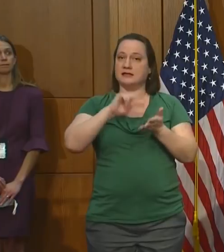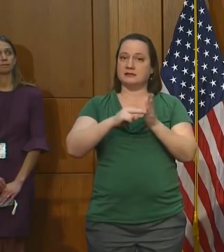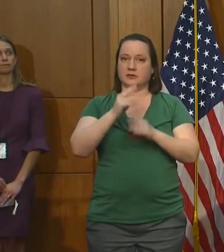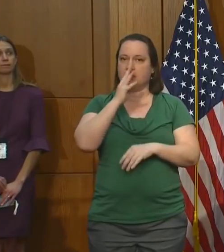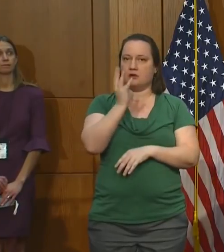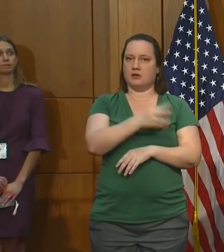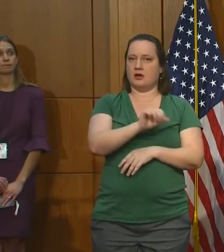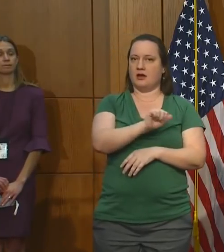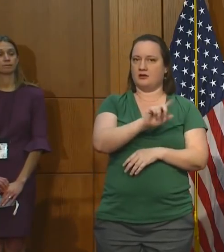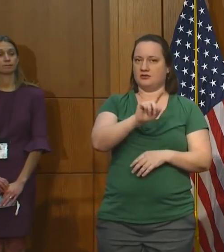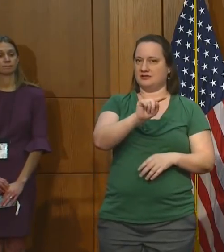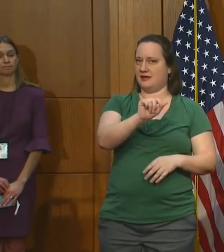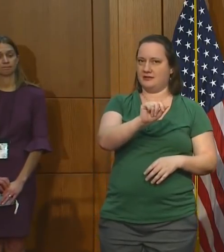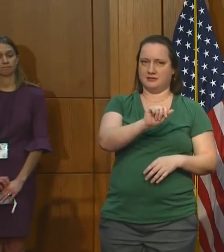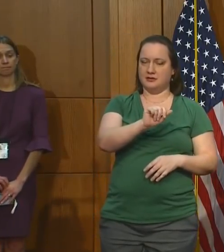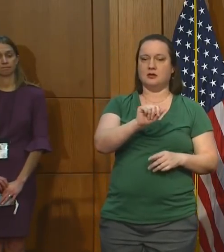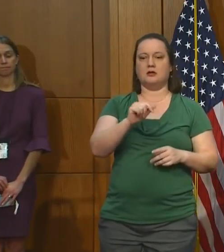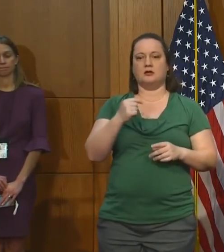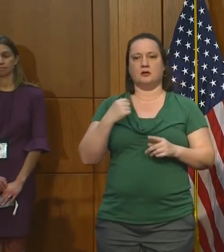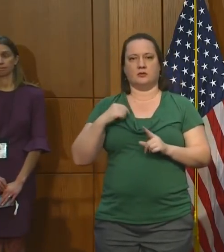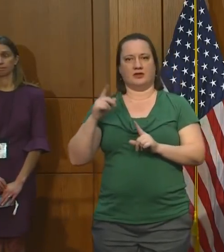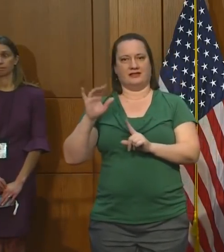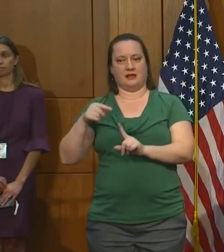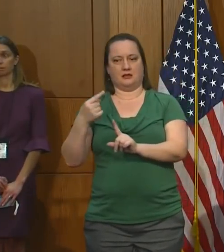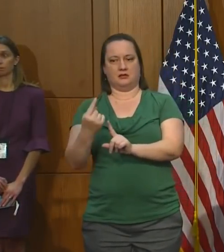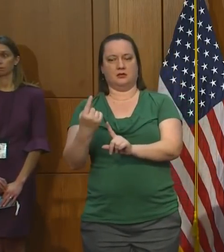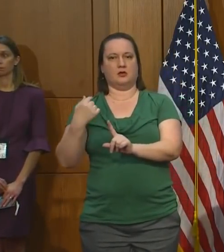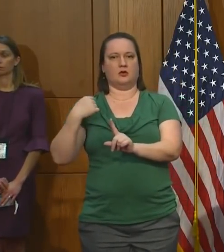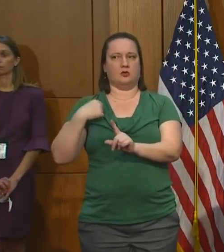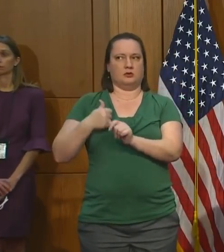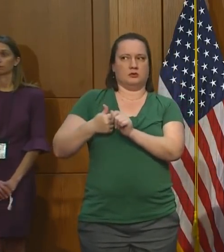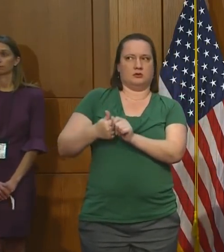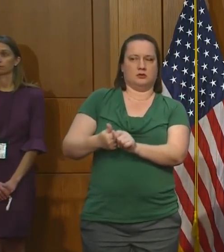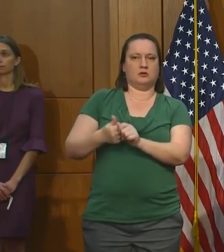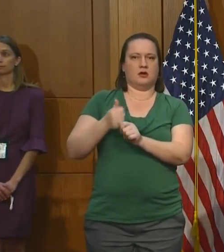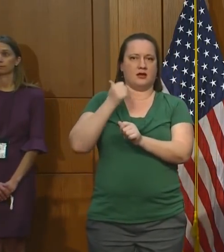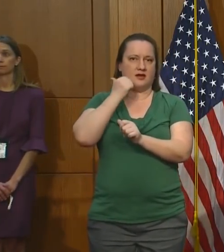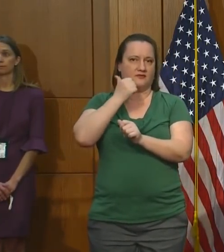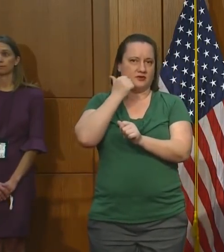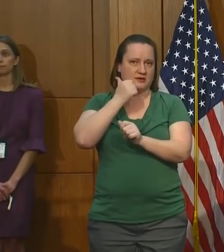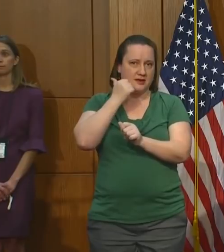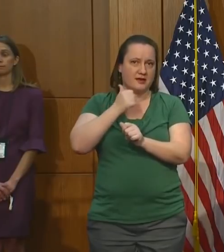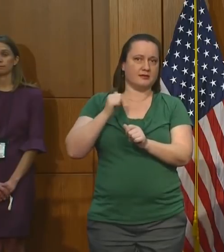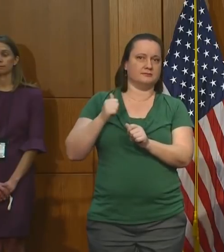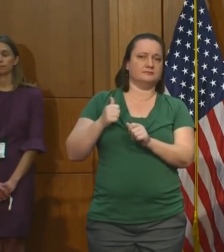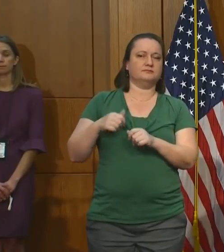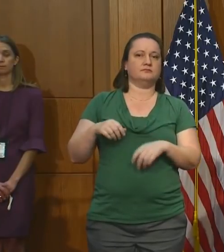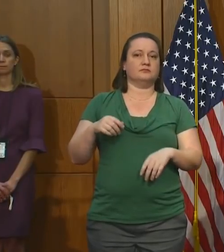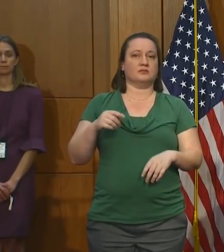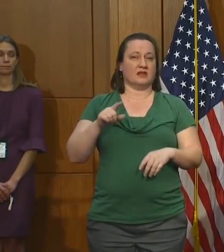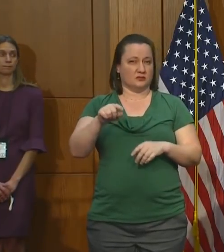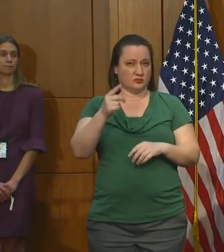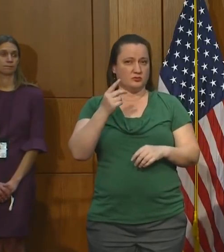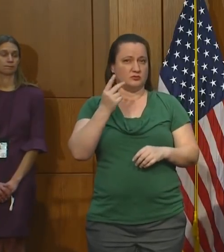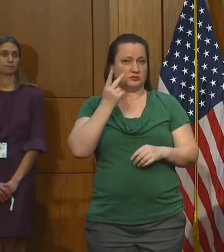PERCENT POSITIVE CASES TO TREND DOWN AND SO THAT THAT I MEAN WE'RE IN. ALTHOUGH BOWLS OTHER